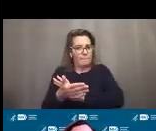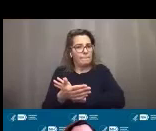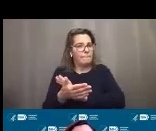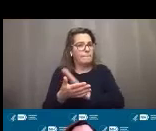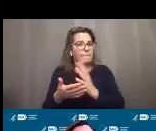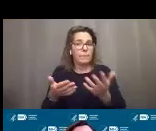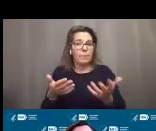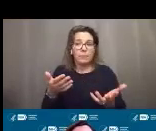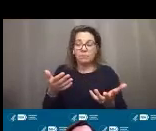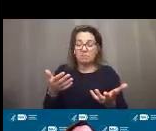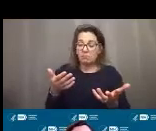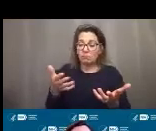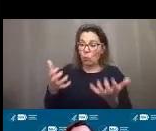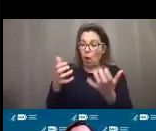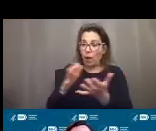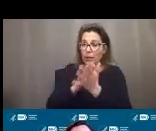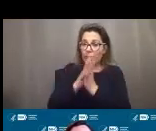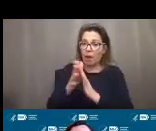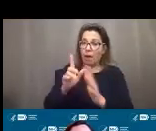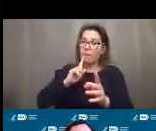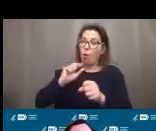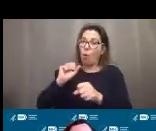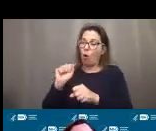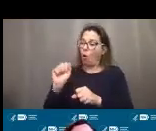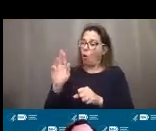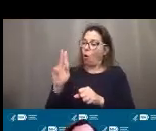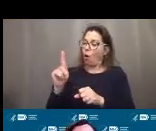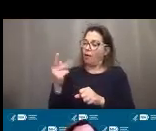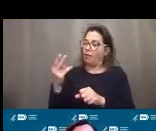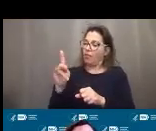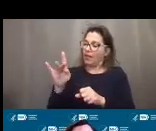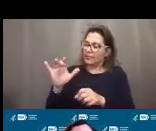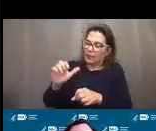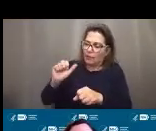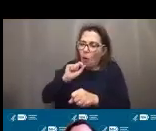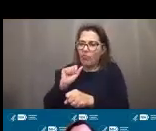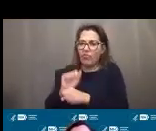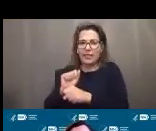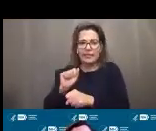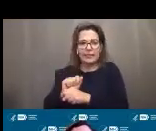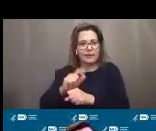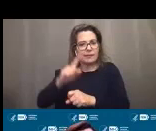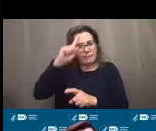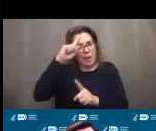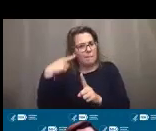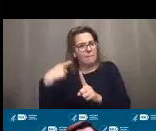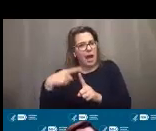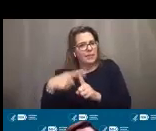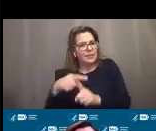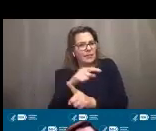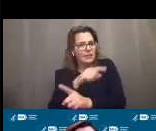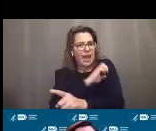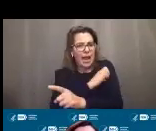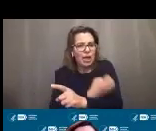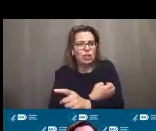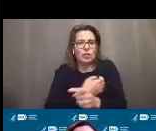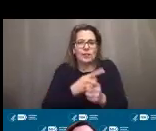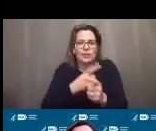In your position as a faculty member and your position even as a postdoc. Being a leader in your laboratory